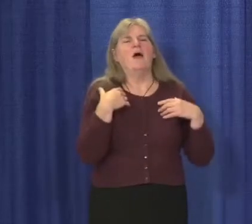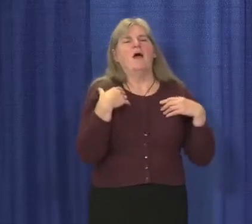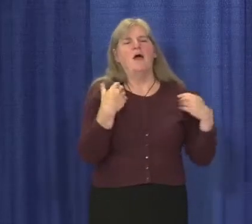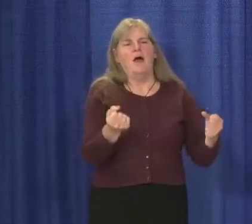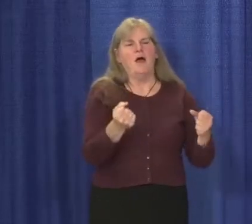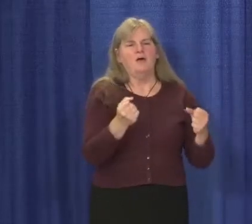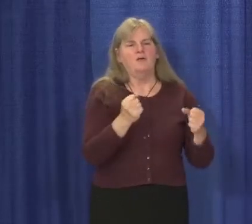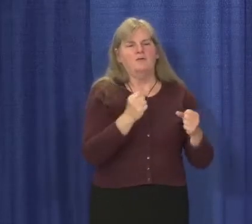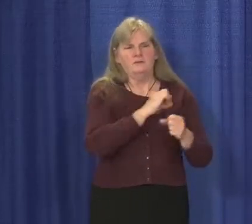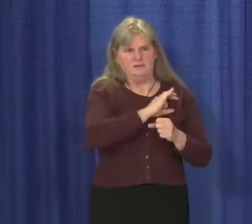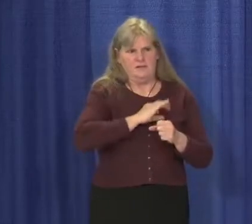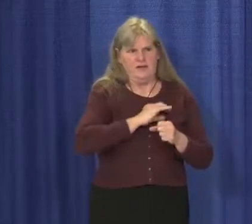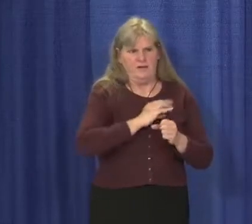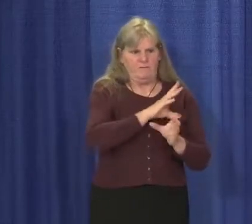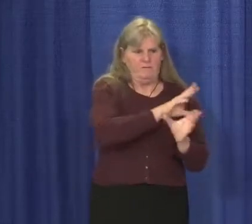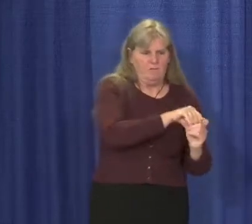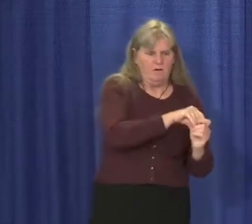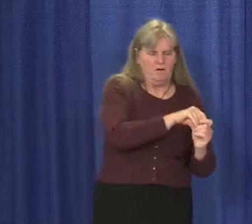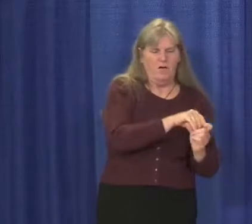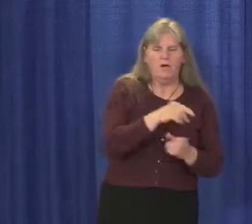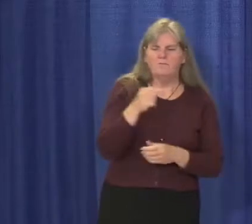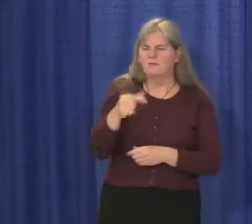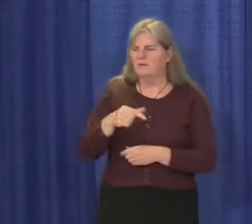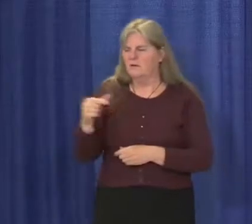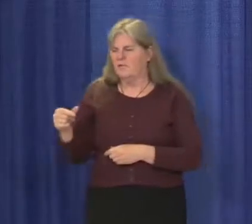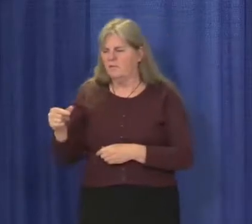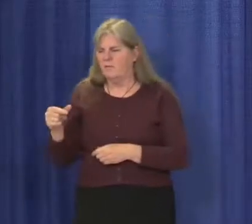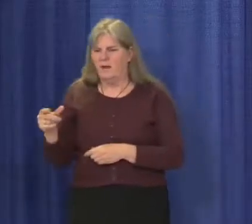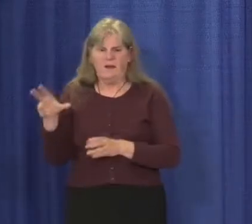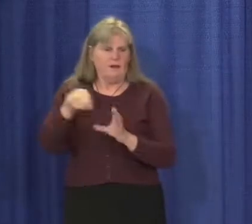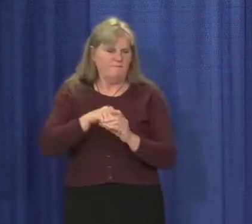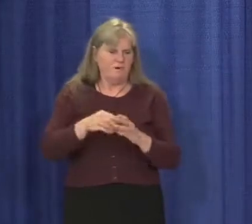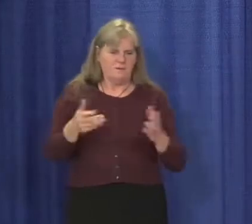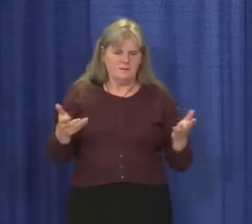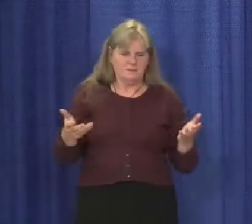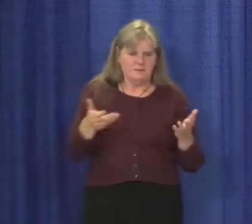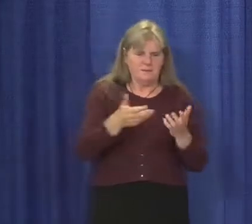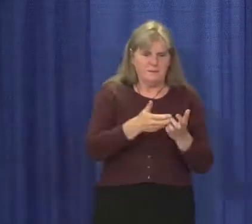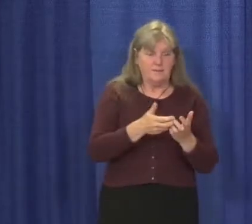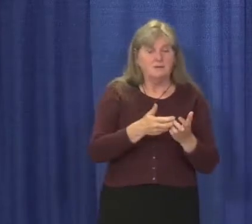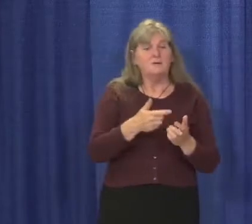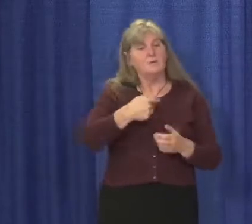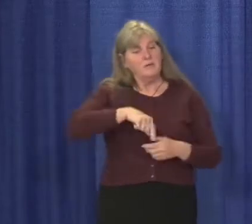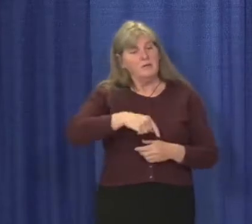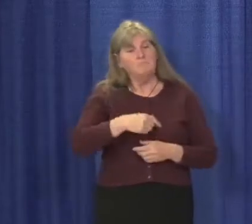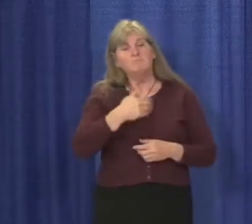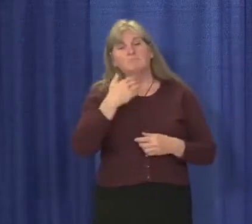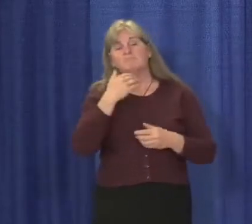And at this stage while we congratulate ourselves on how